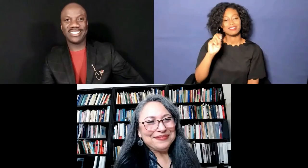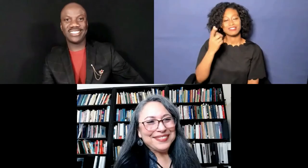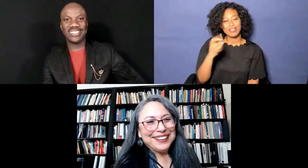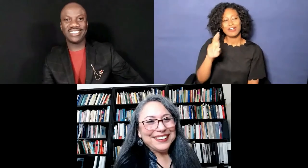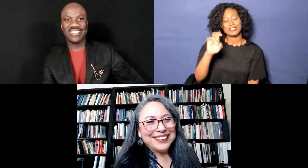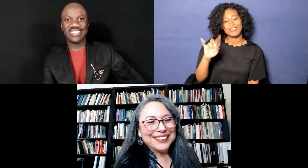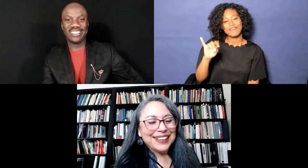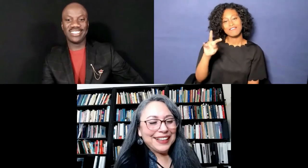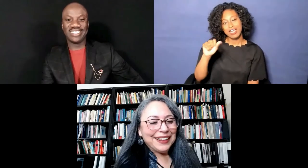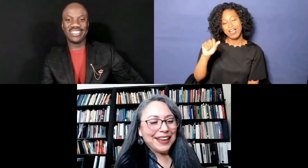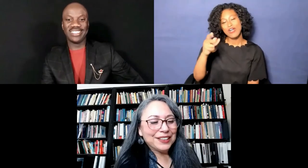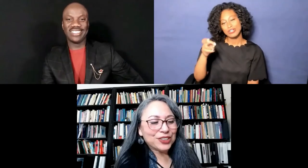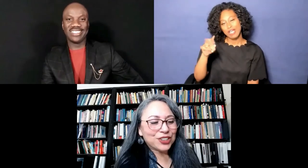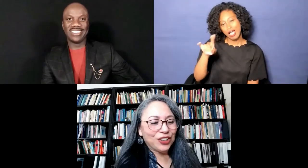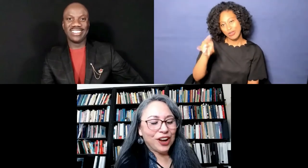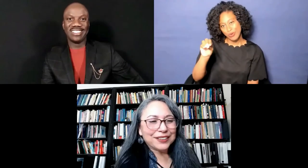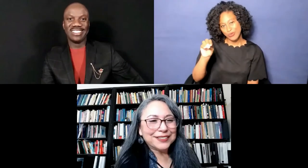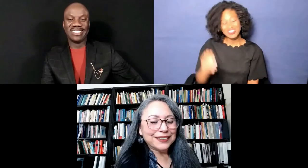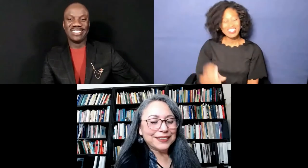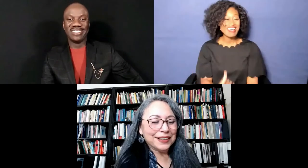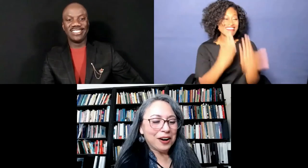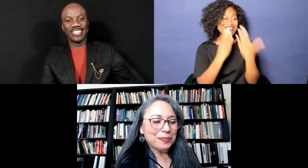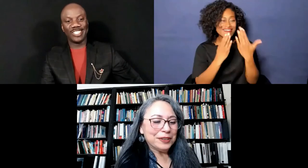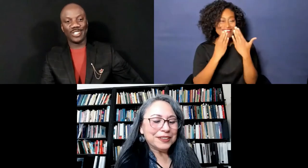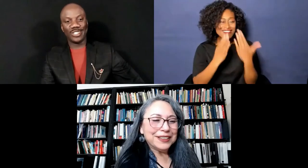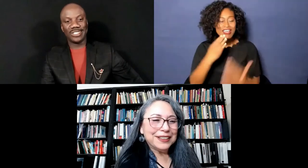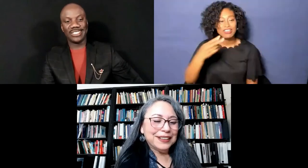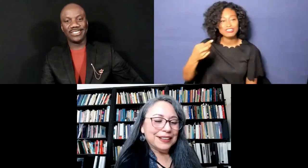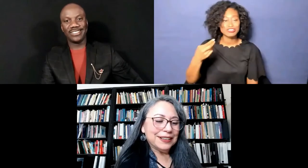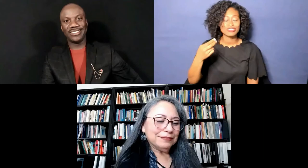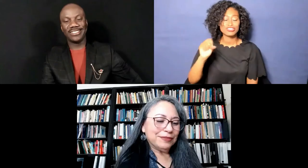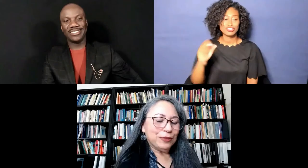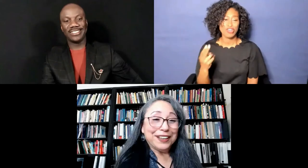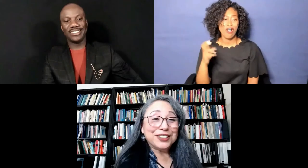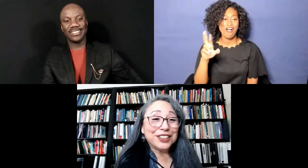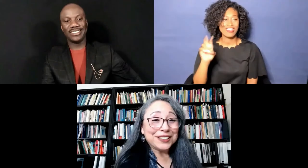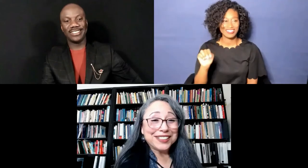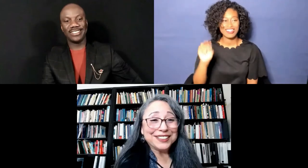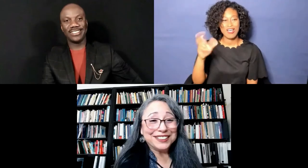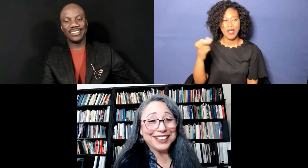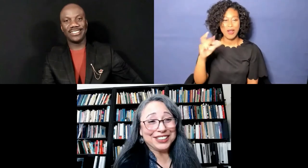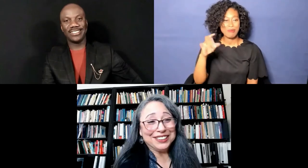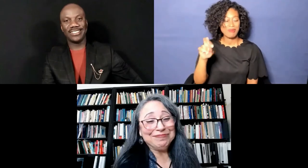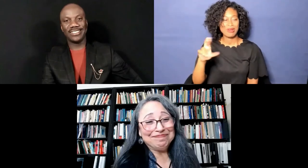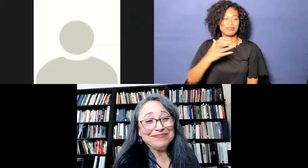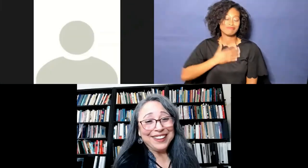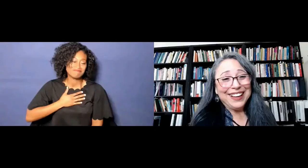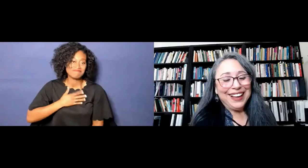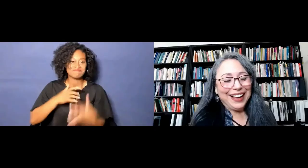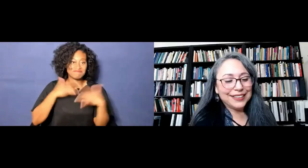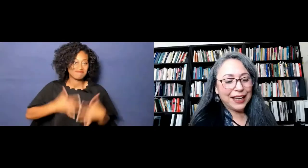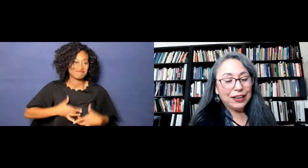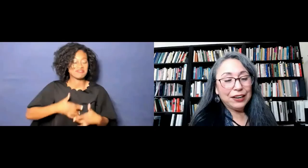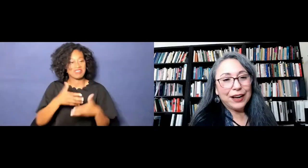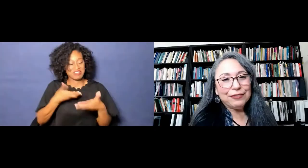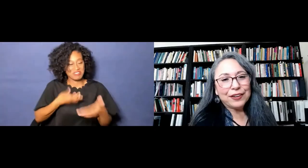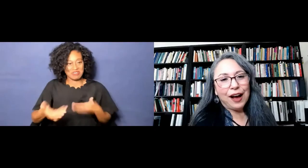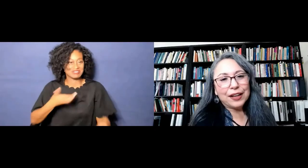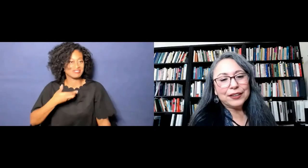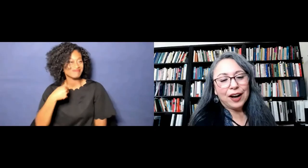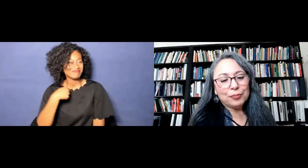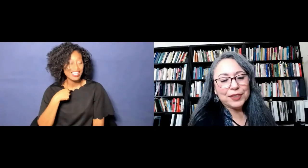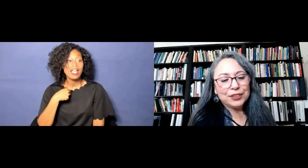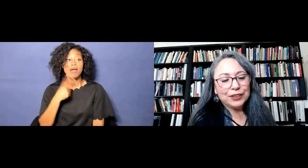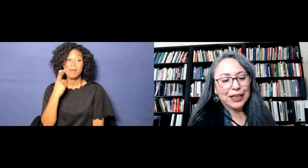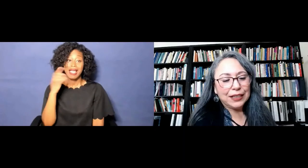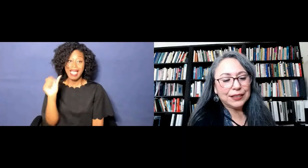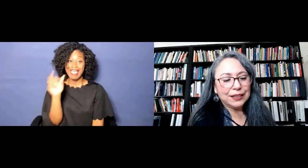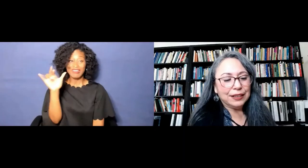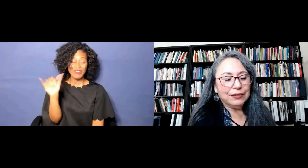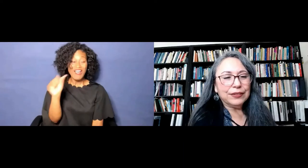Thank you, Shaun Harper, for that generous introduction for the opportunity to give